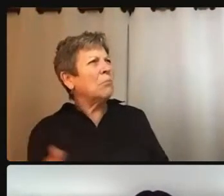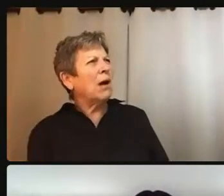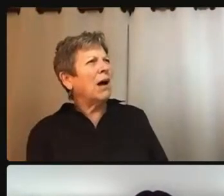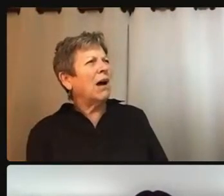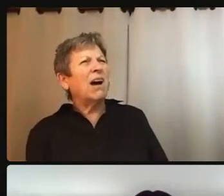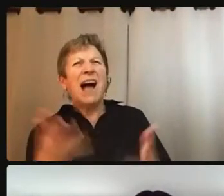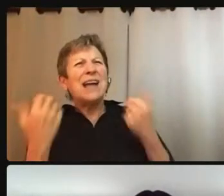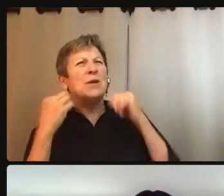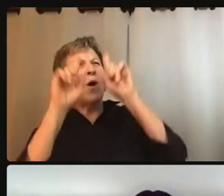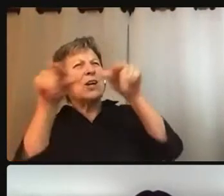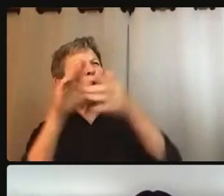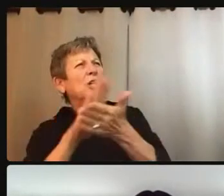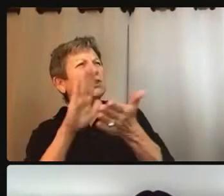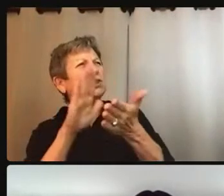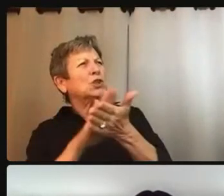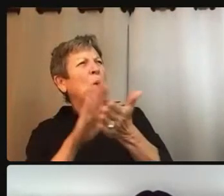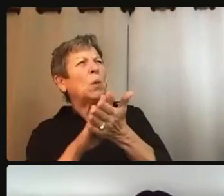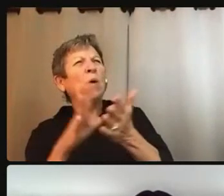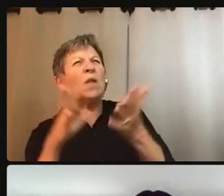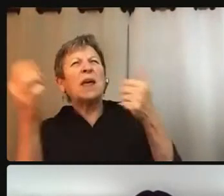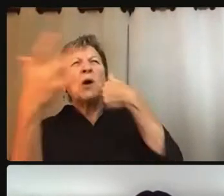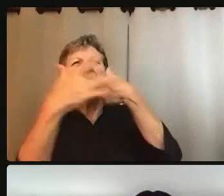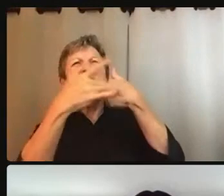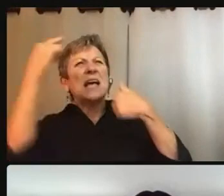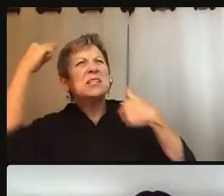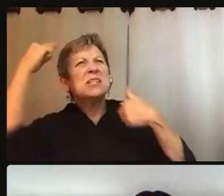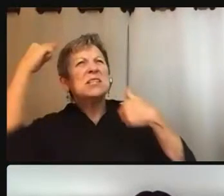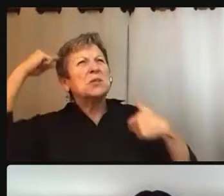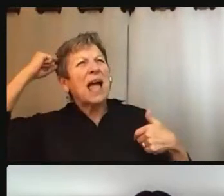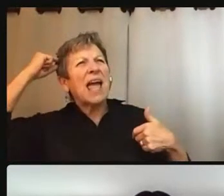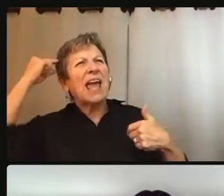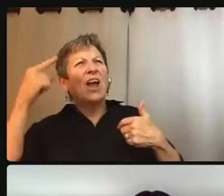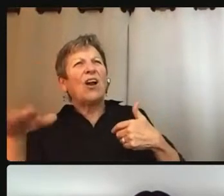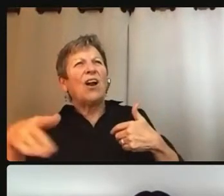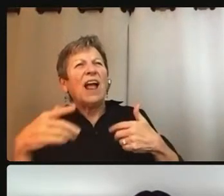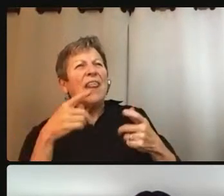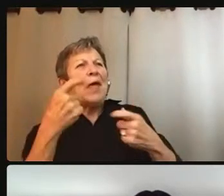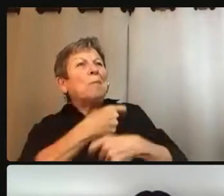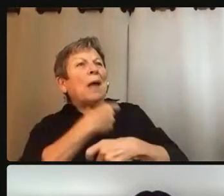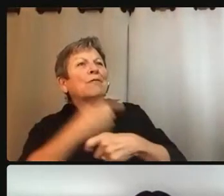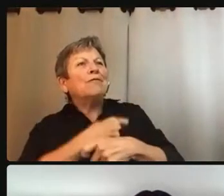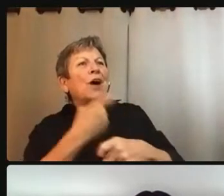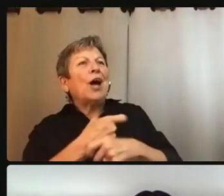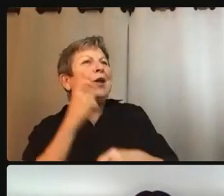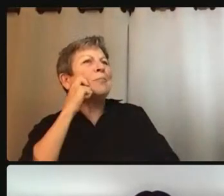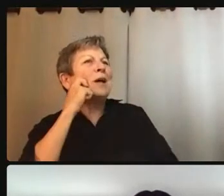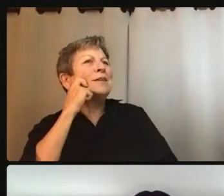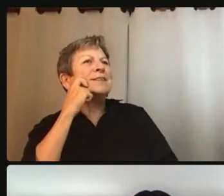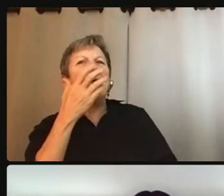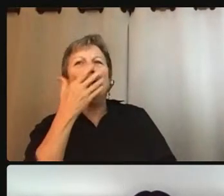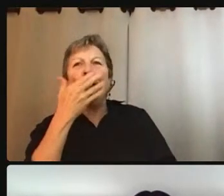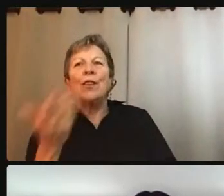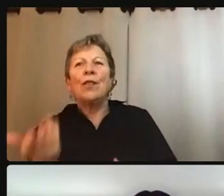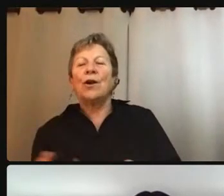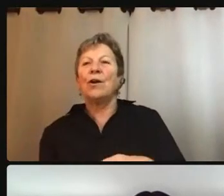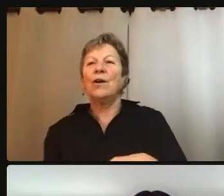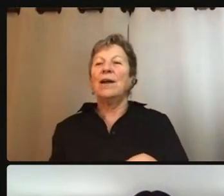I KNOW I'VE HAD THAT CONVERSATION, GRANDPA. I DON'T WANT TO GO TO SCHOOL. SOMEONE'S MADE FUN OF MY SKIN COLOR.